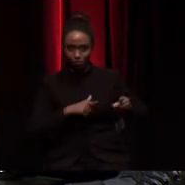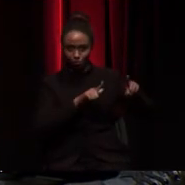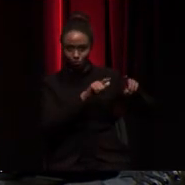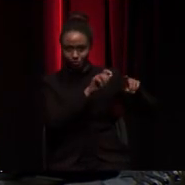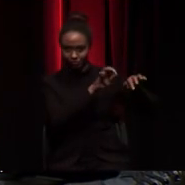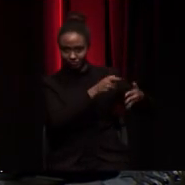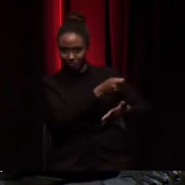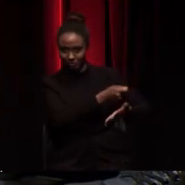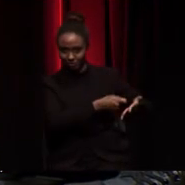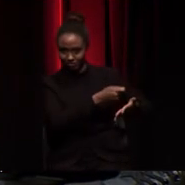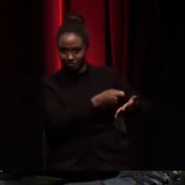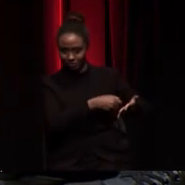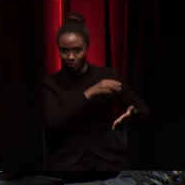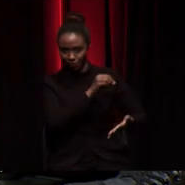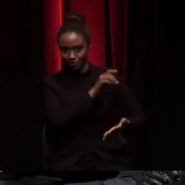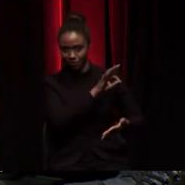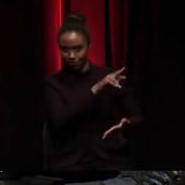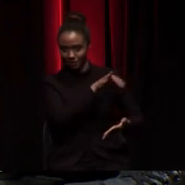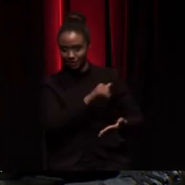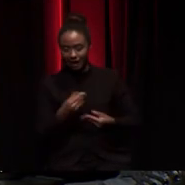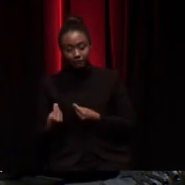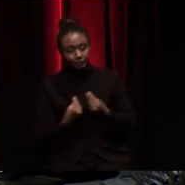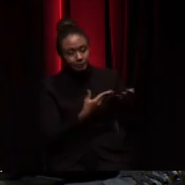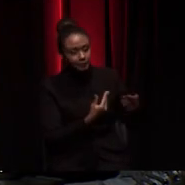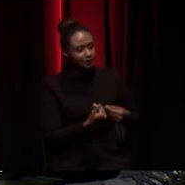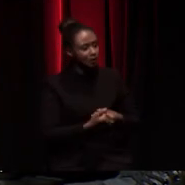Otavio Frias Filho, an idea that...